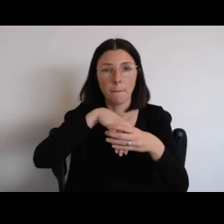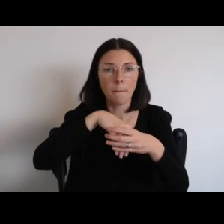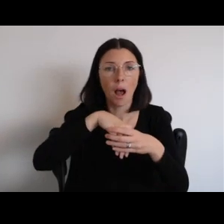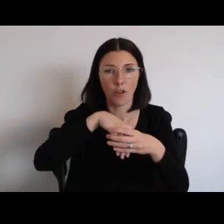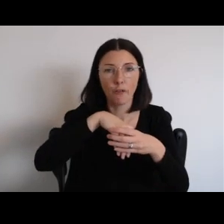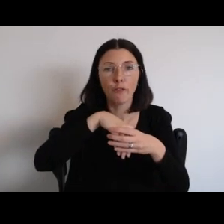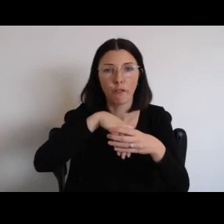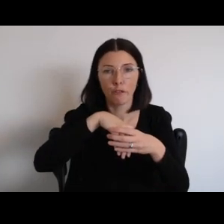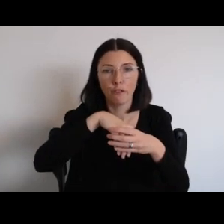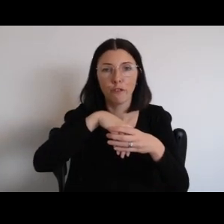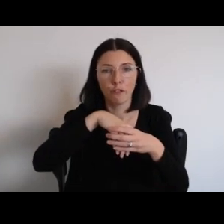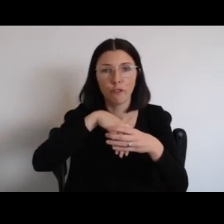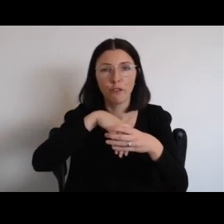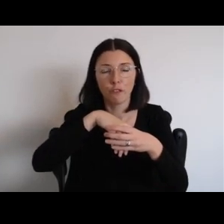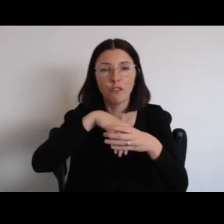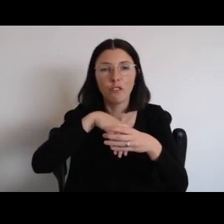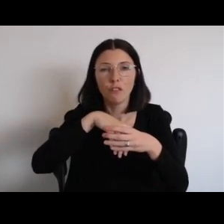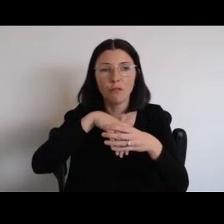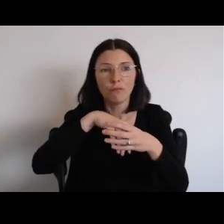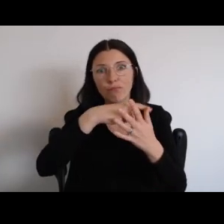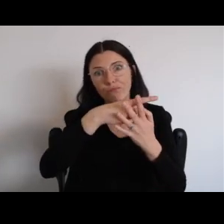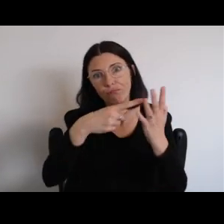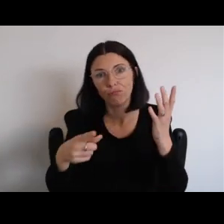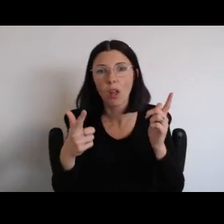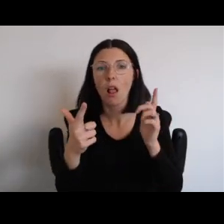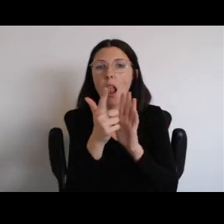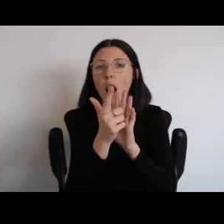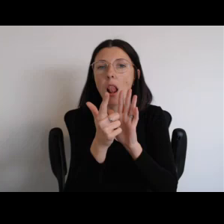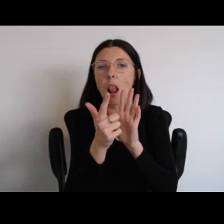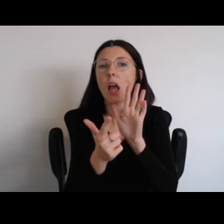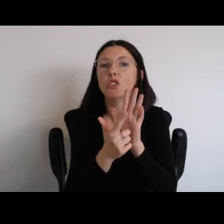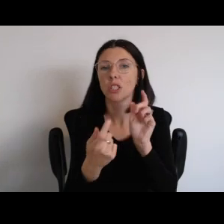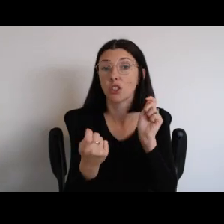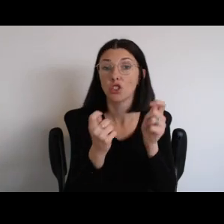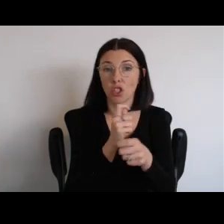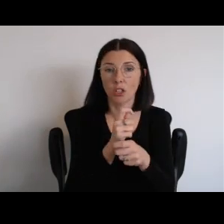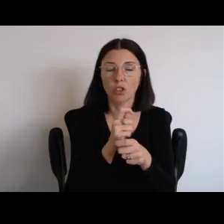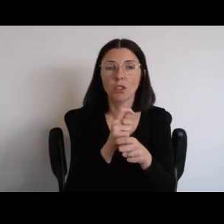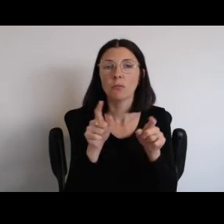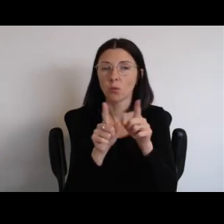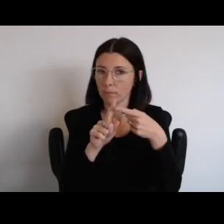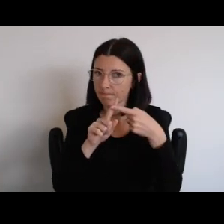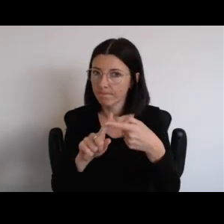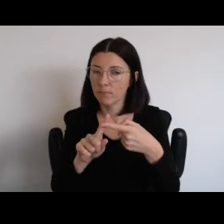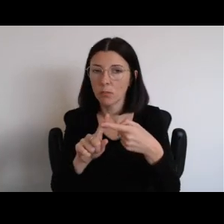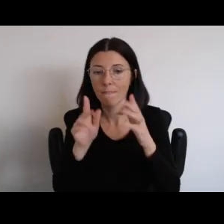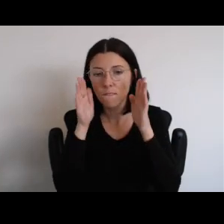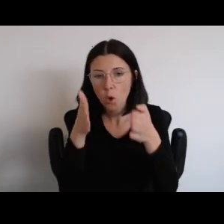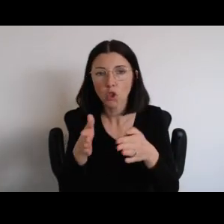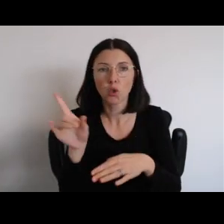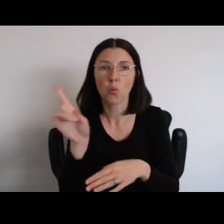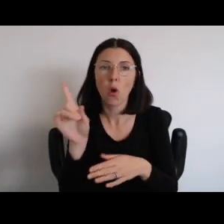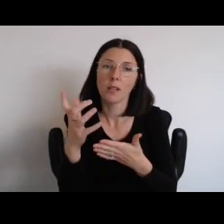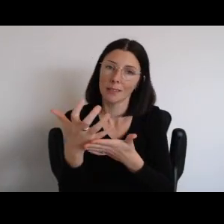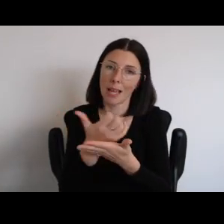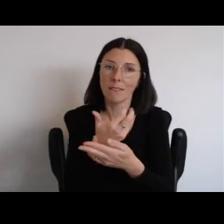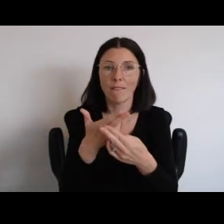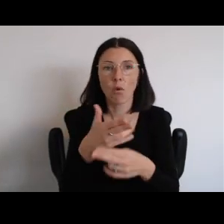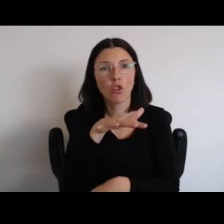legislation changing and maintaining the focus on safety of children and parties and recognising